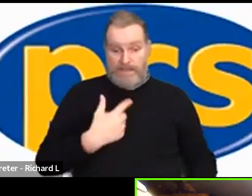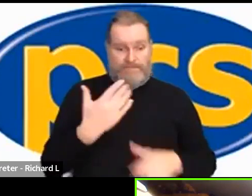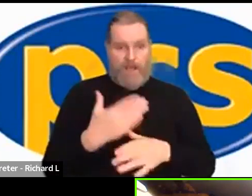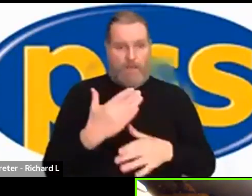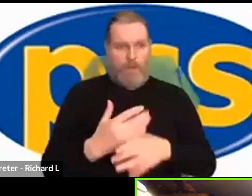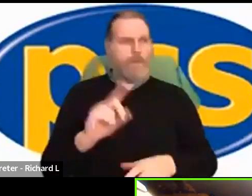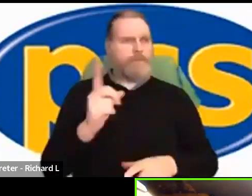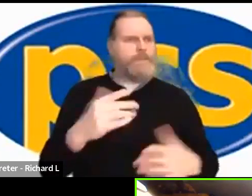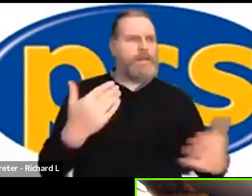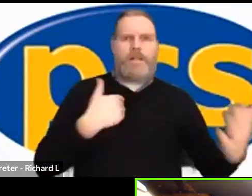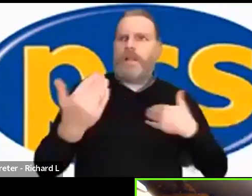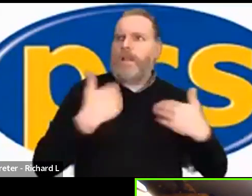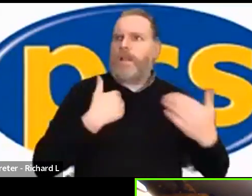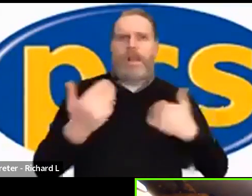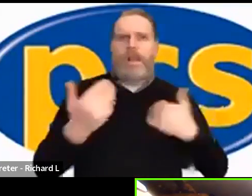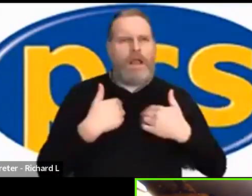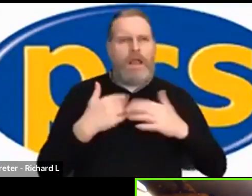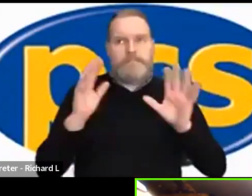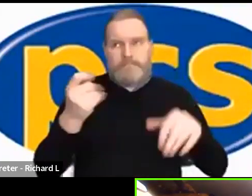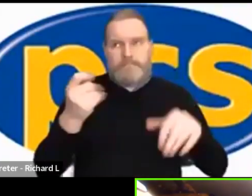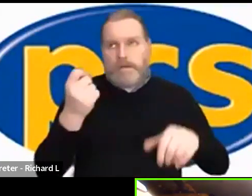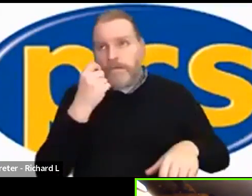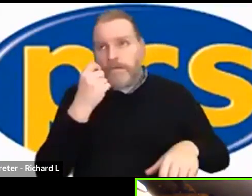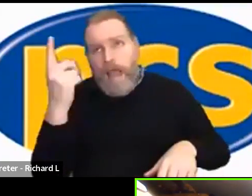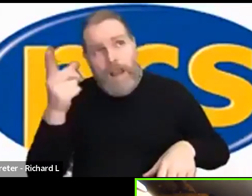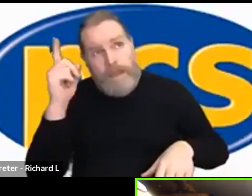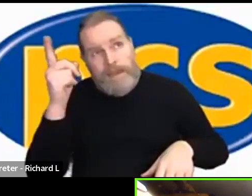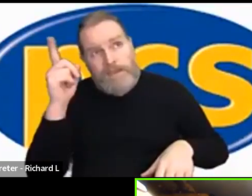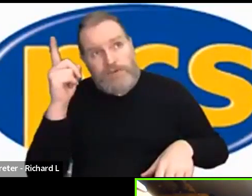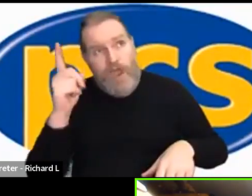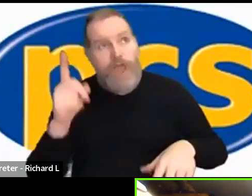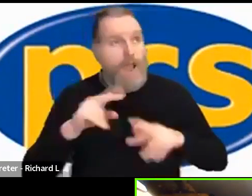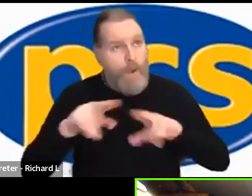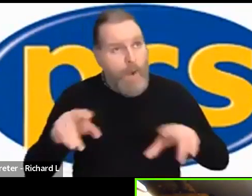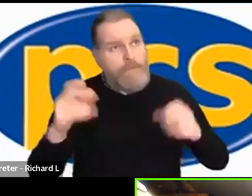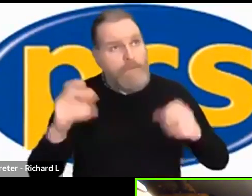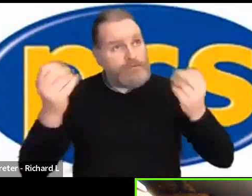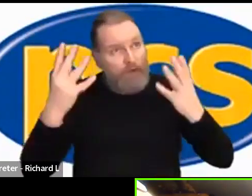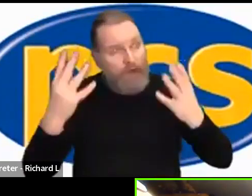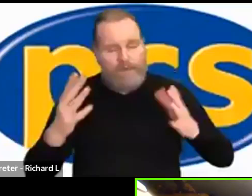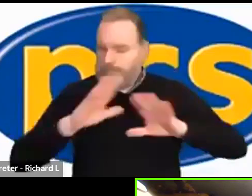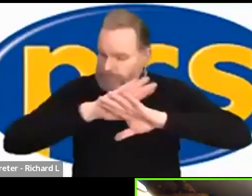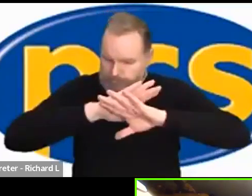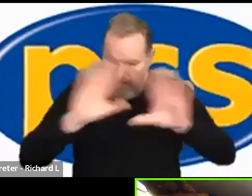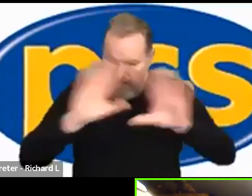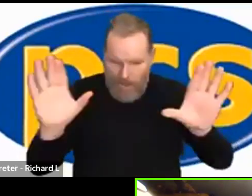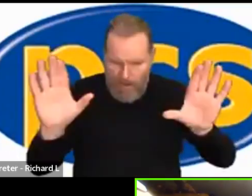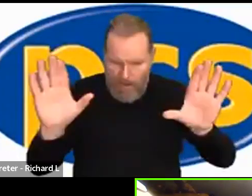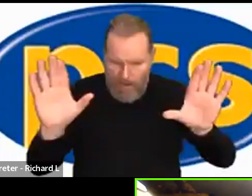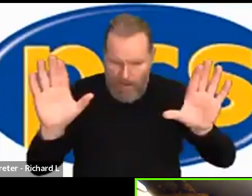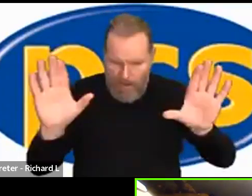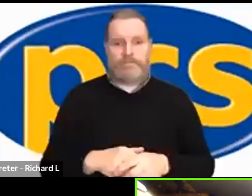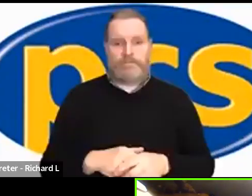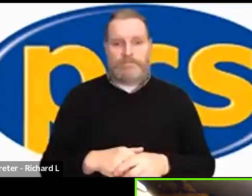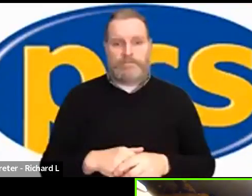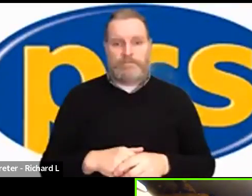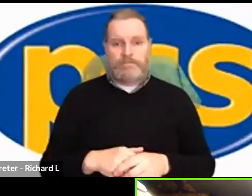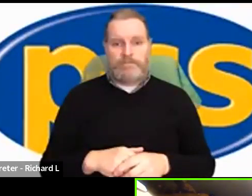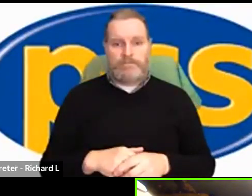being asked and being asked and and and asking whether and asking whether they needed to respond. So, and you know who, So, and you know if you feel more comfortable doing it this